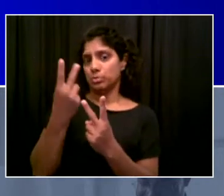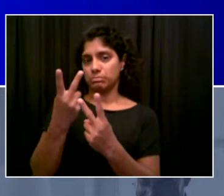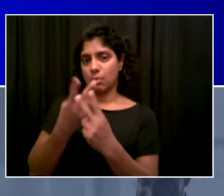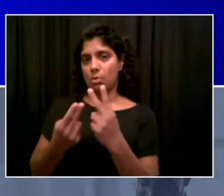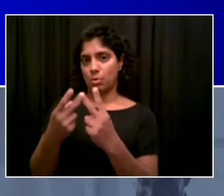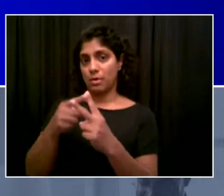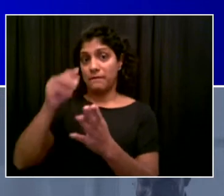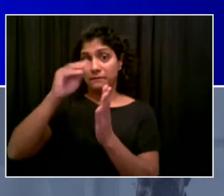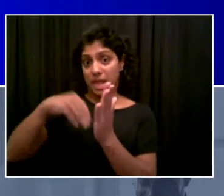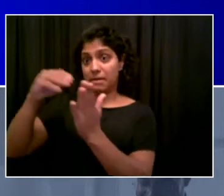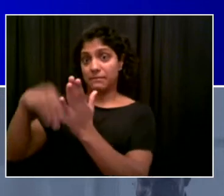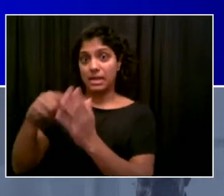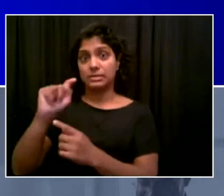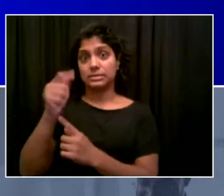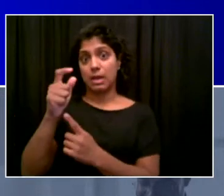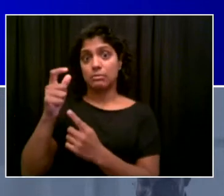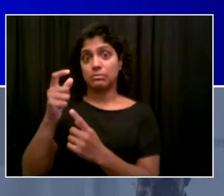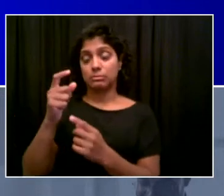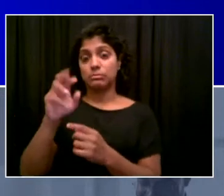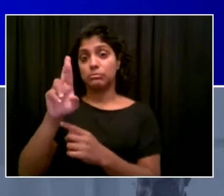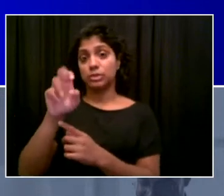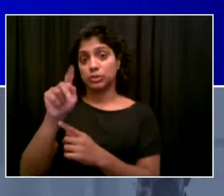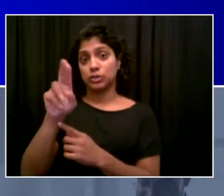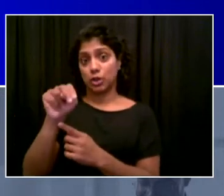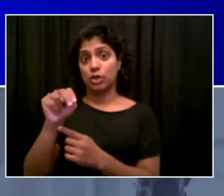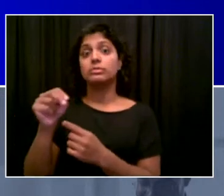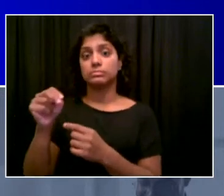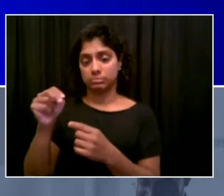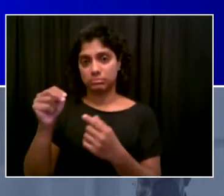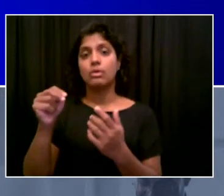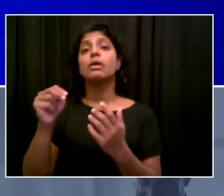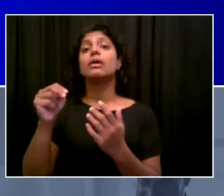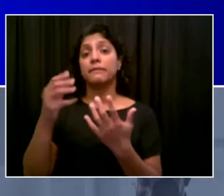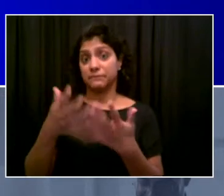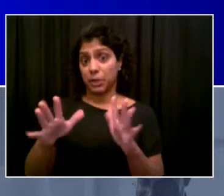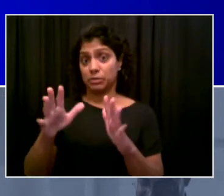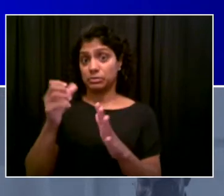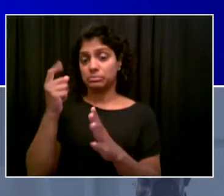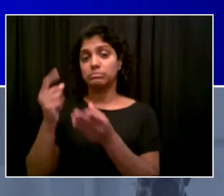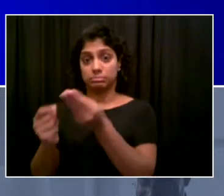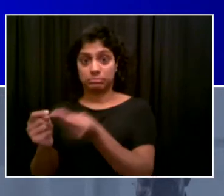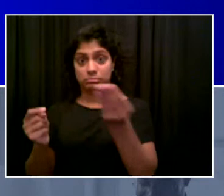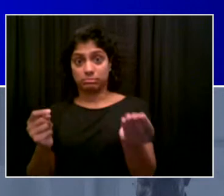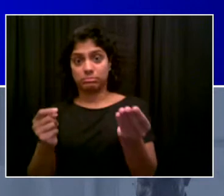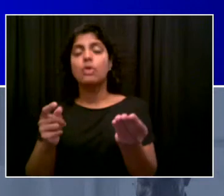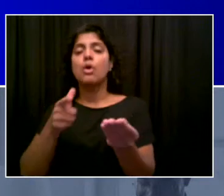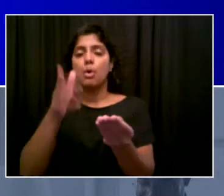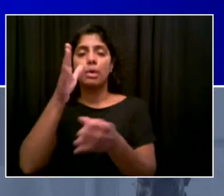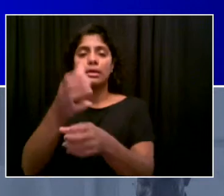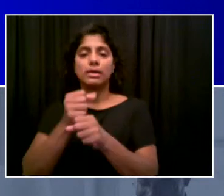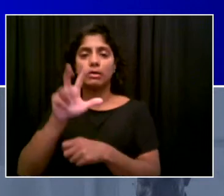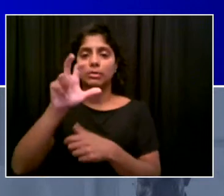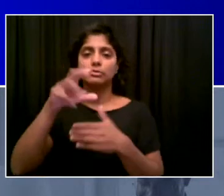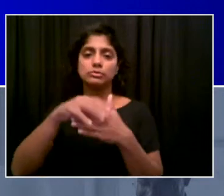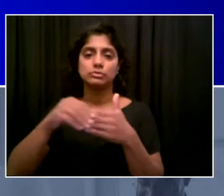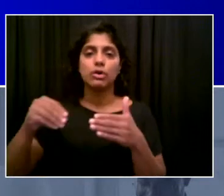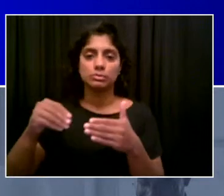FILE THOSE YEARS YOU NEED TO MAKE SURE YOU GET CONNECTED SO THAT YOU GET THE RESOURCES YOU